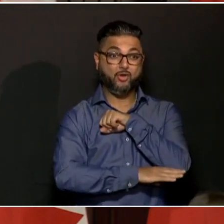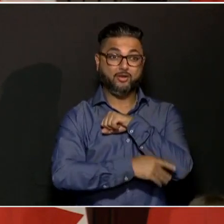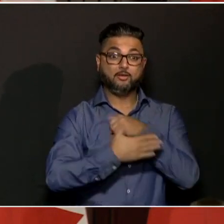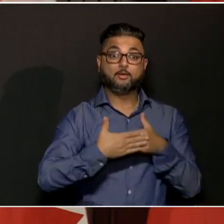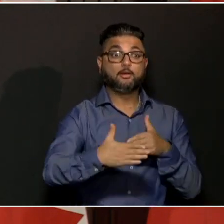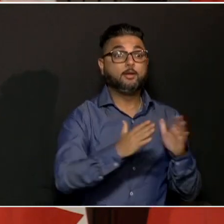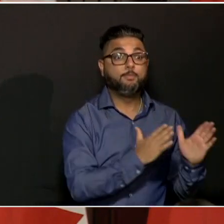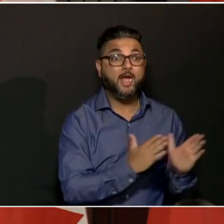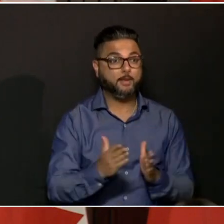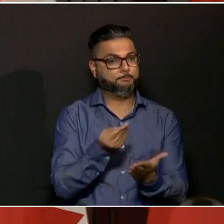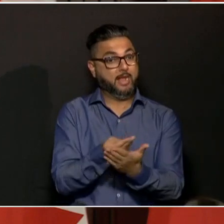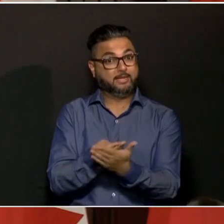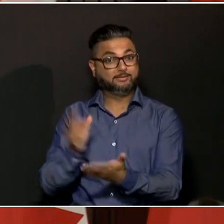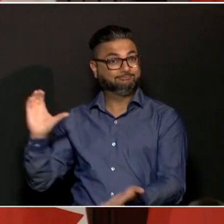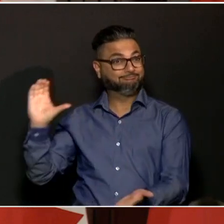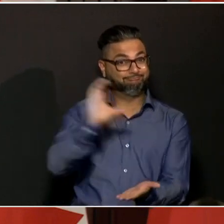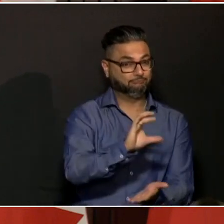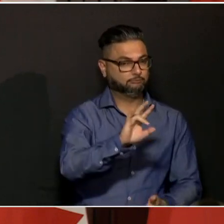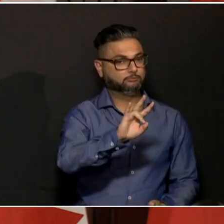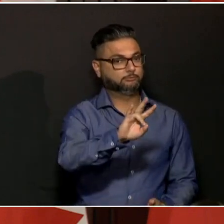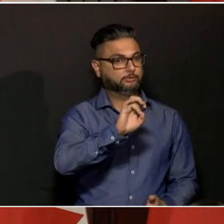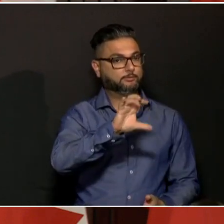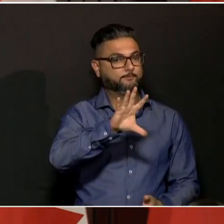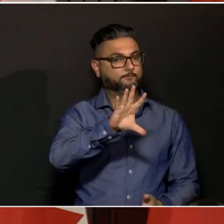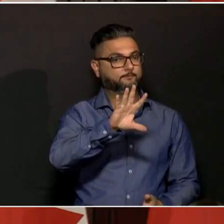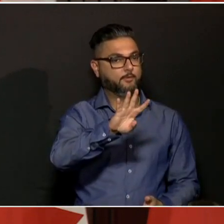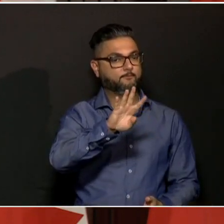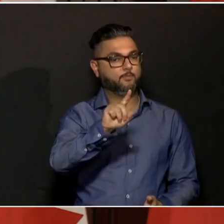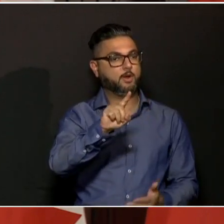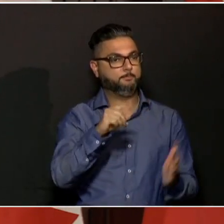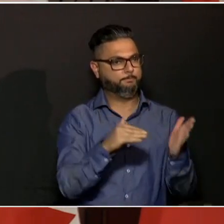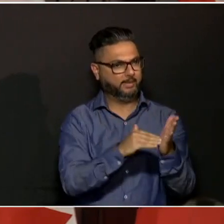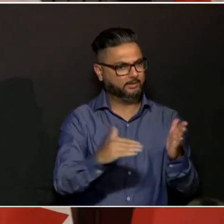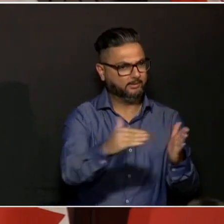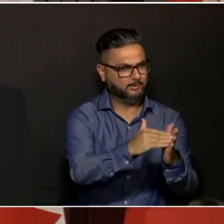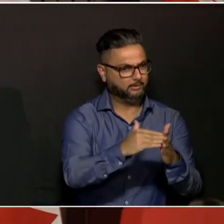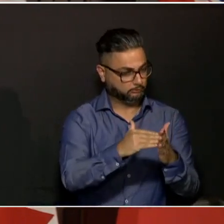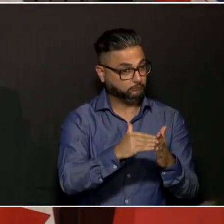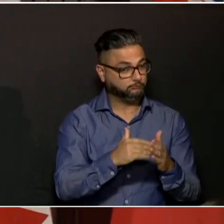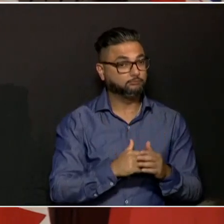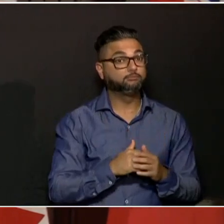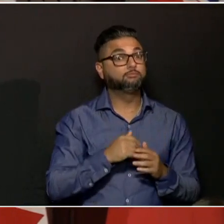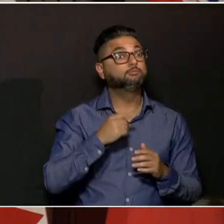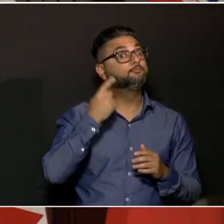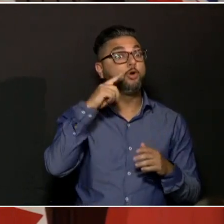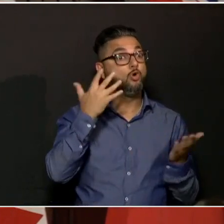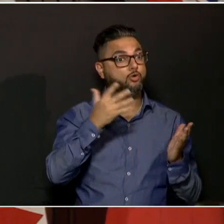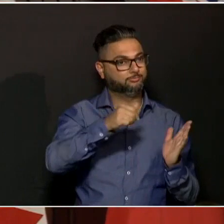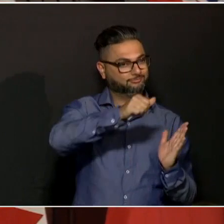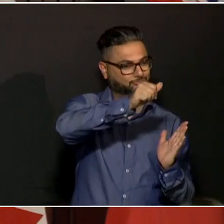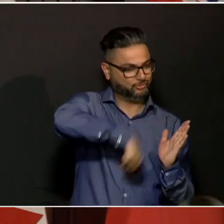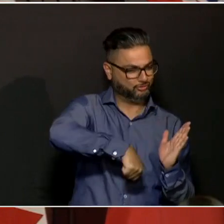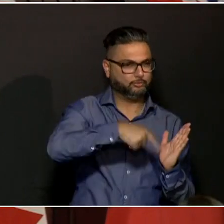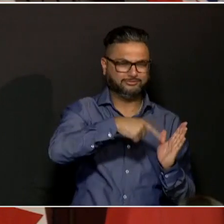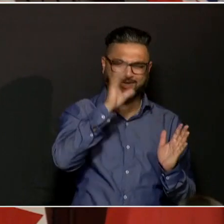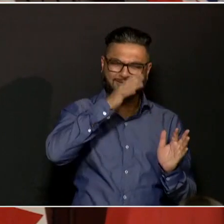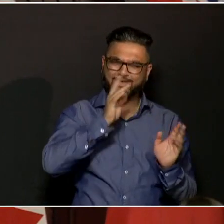over $741 million to accelerate efforts to reduce surgery backlogs.